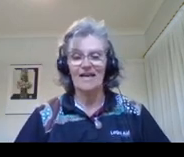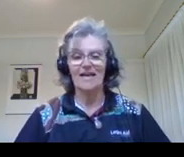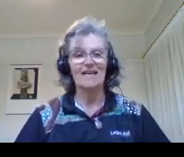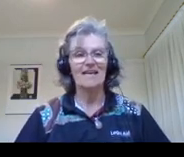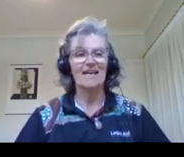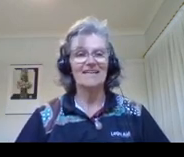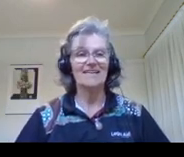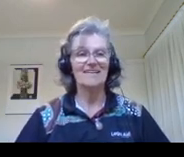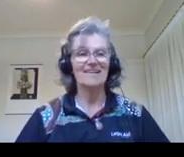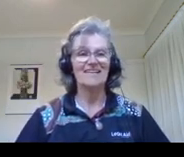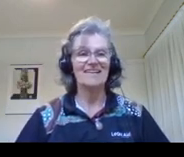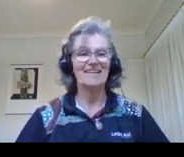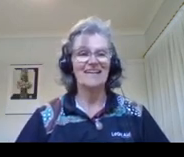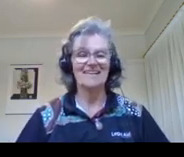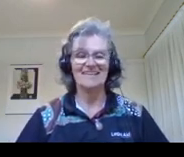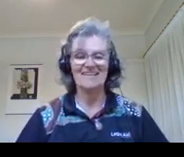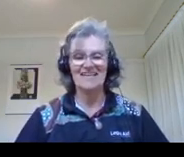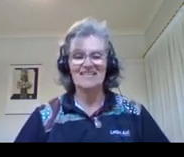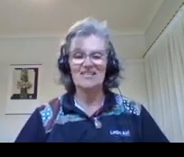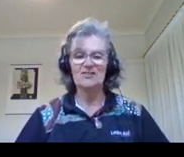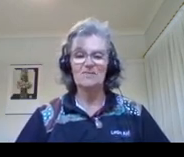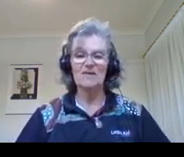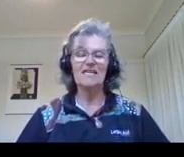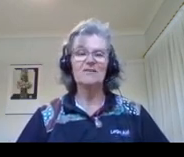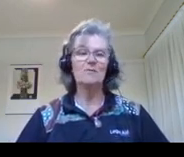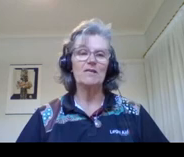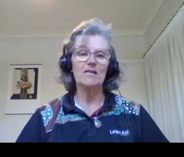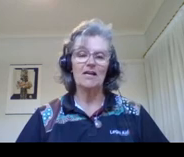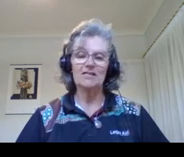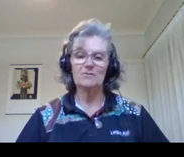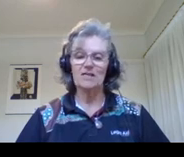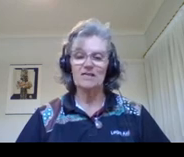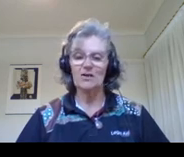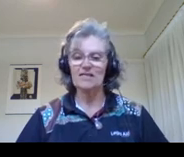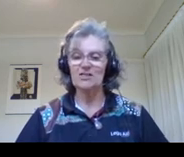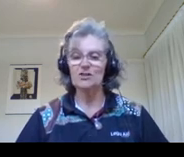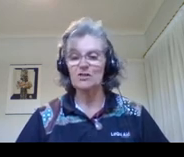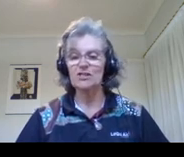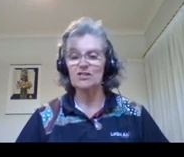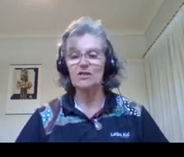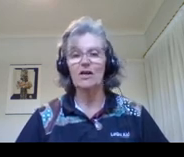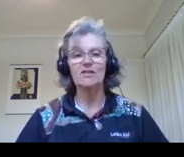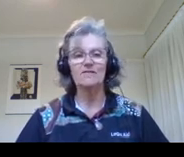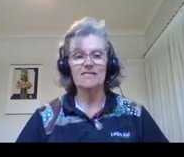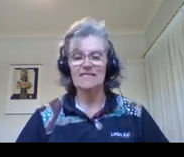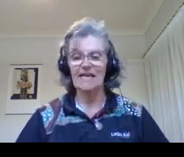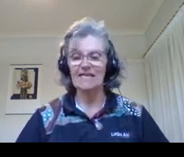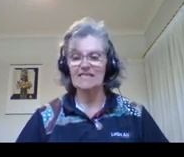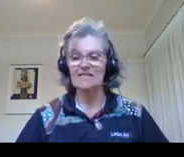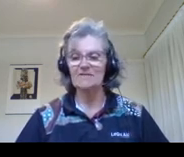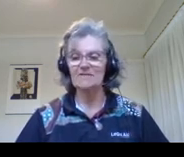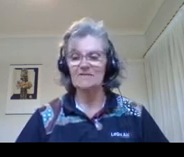thank you for having us so to begin we would like to acknowledge the traditional owners of this land